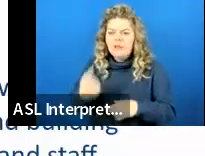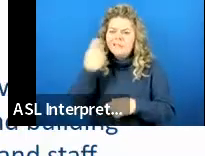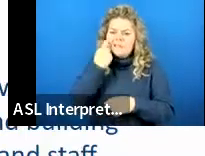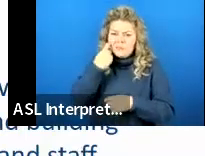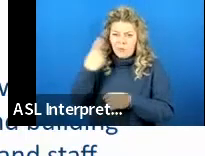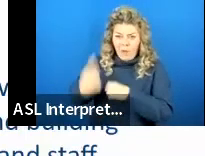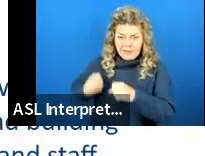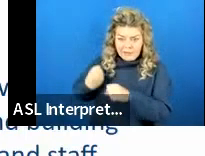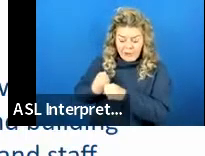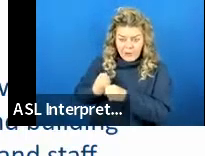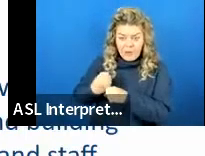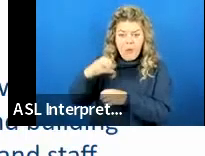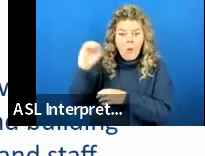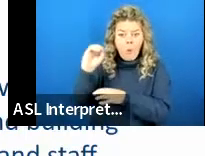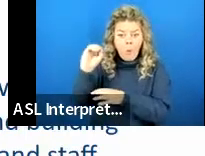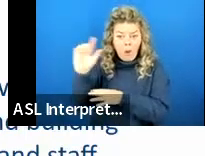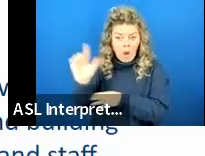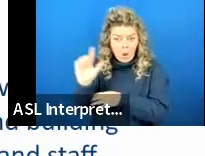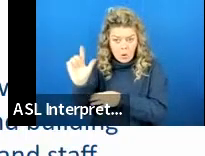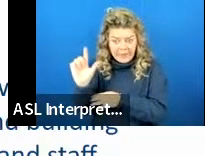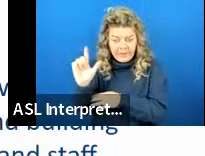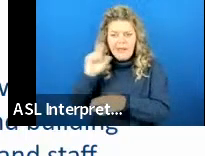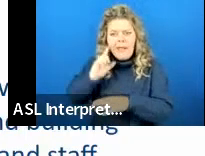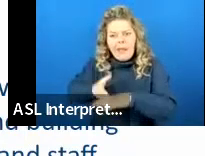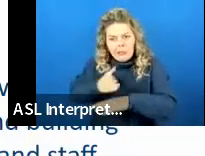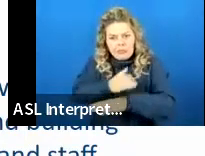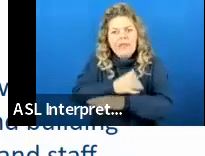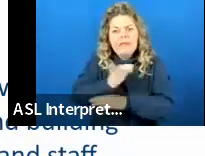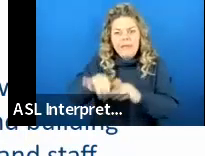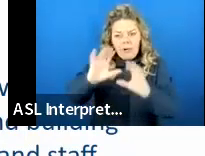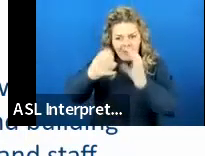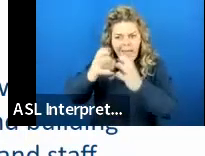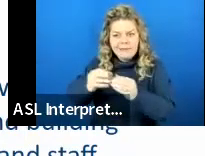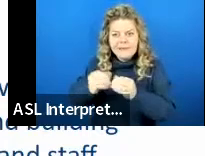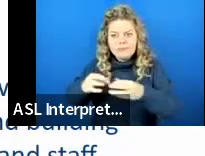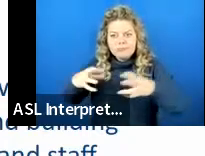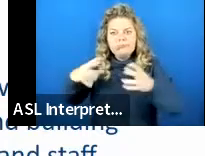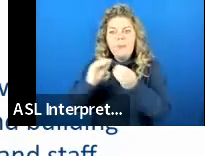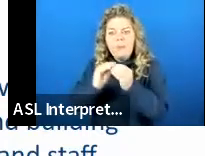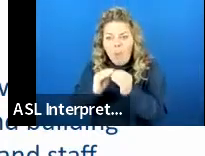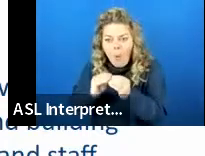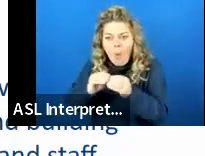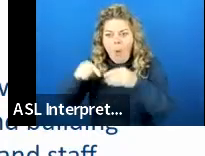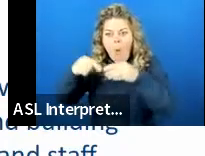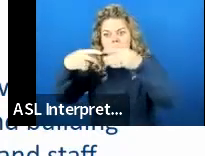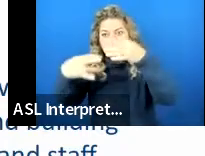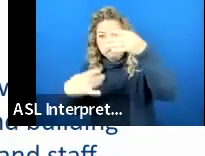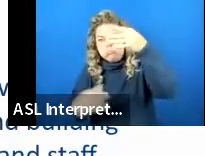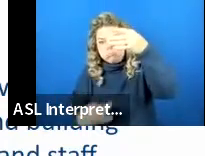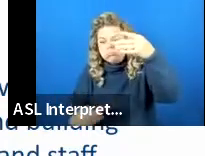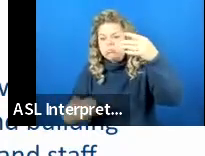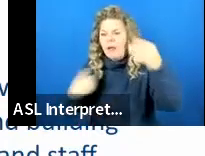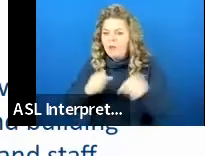organizational learning substantially increased its course offerings and evidence-based strategies for more inclusive workplace environments.